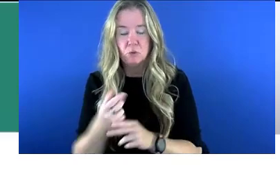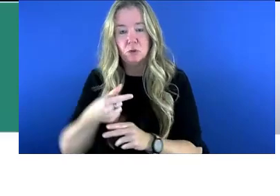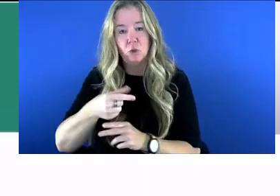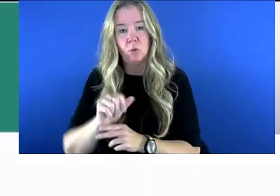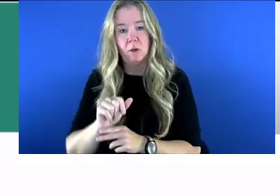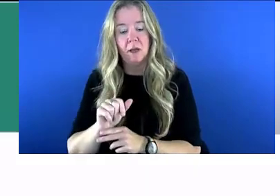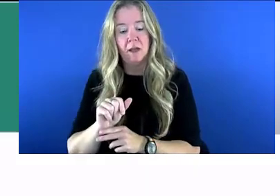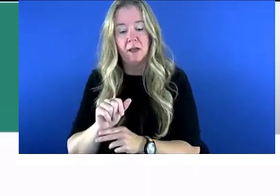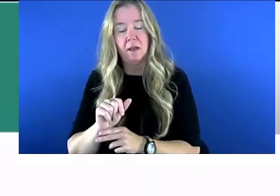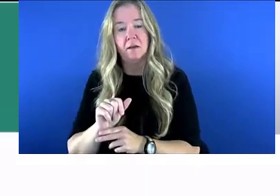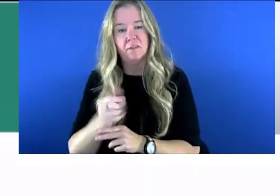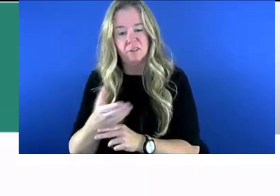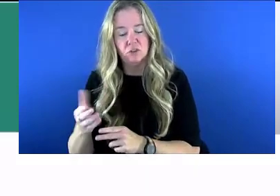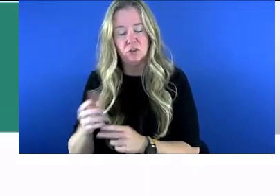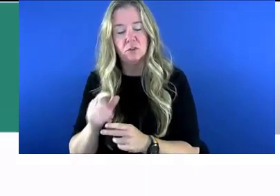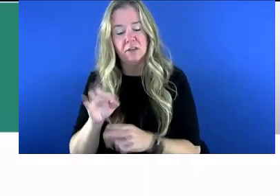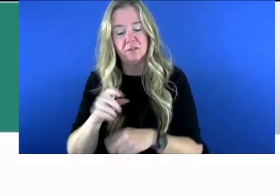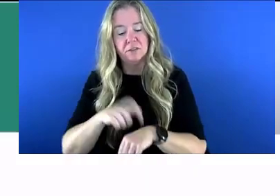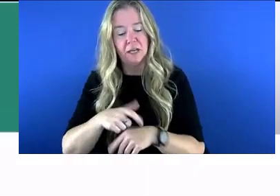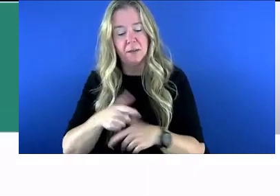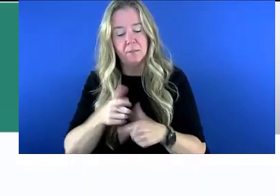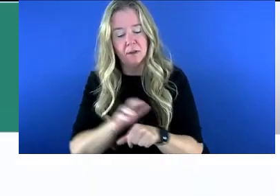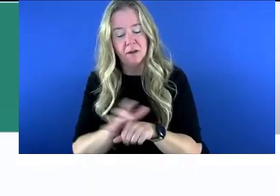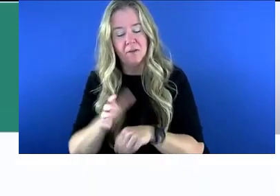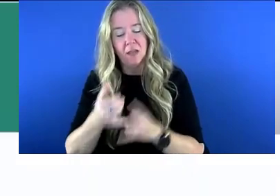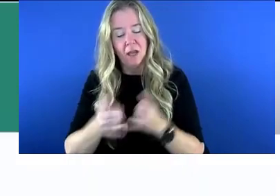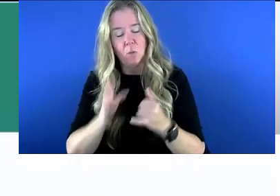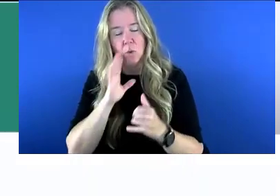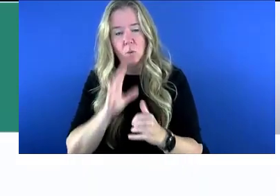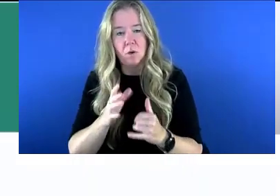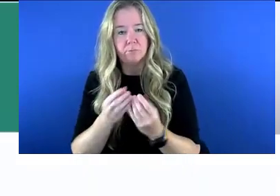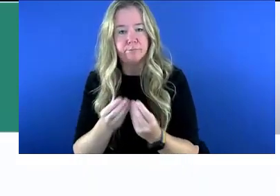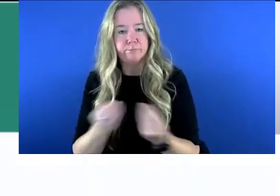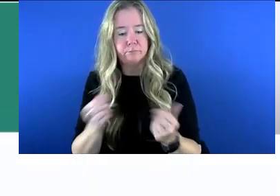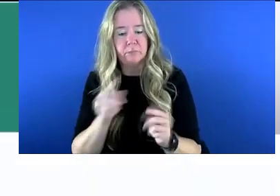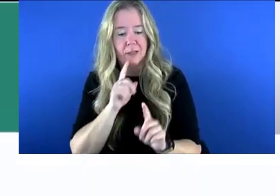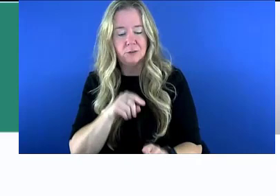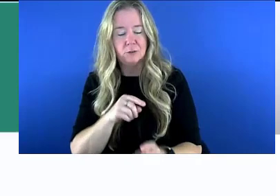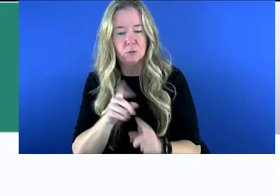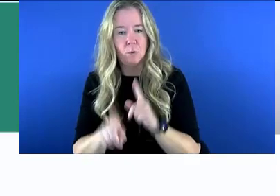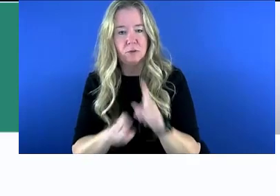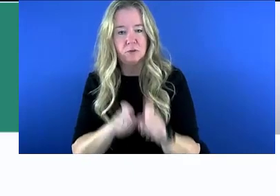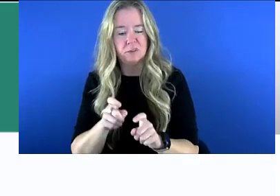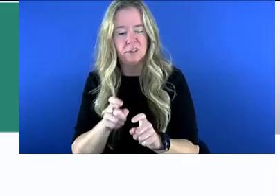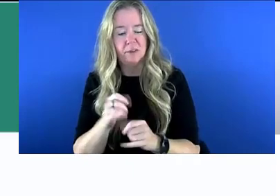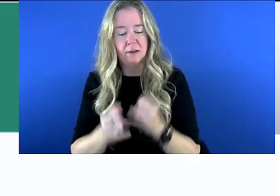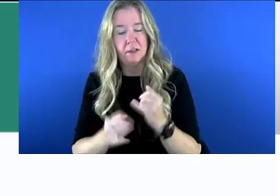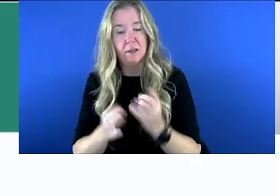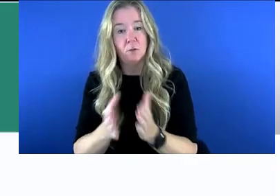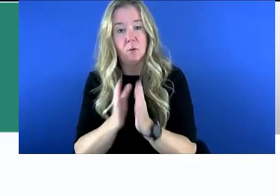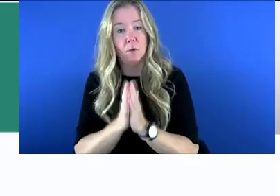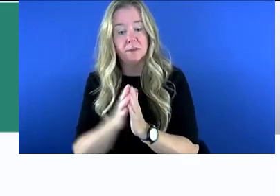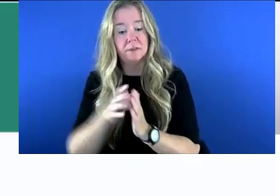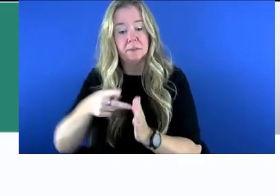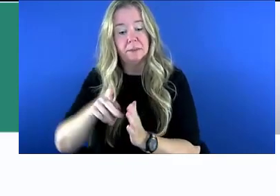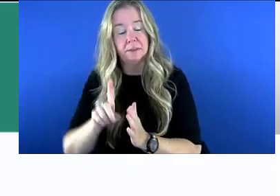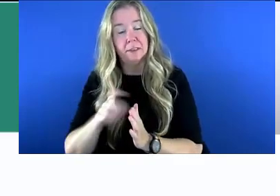and if time permits at the end, we will address those questions. If you've requested professional development credits